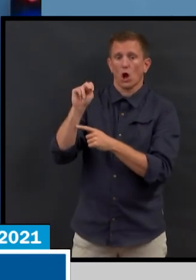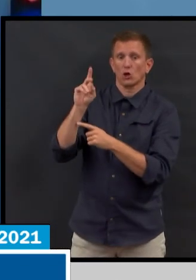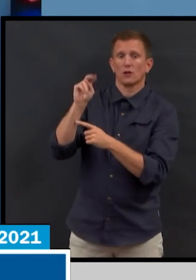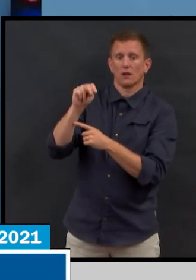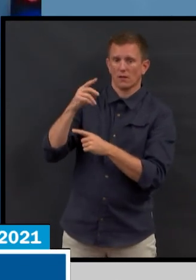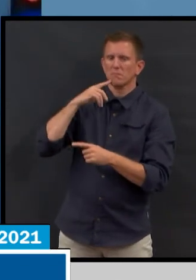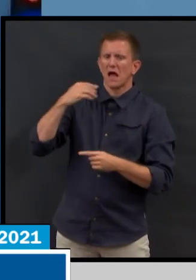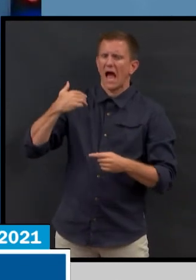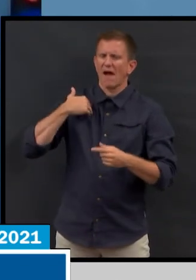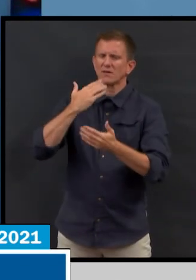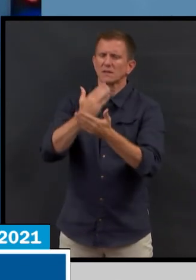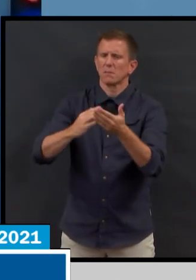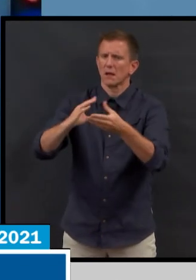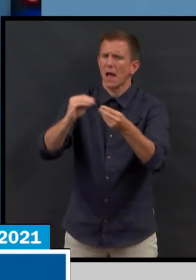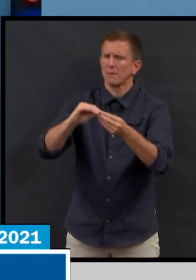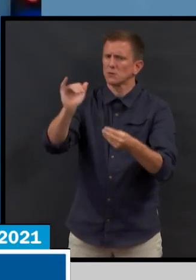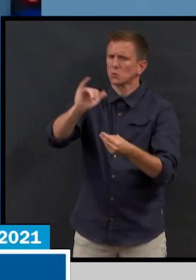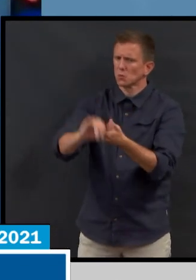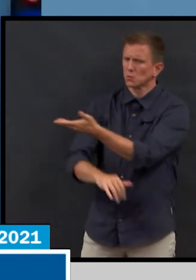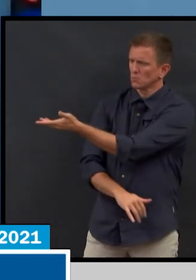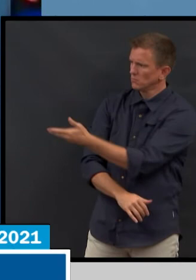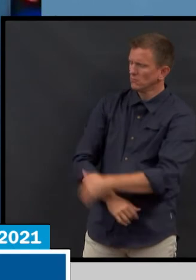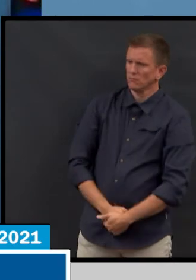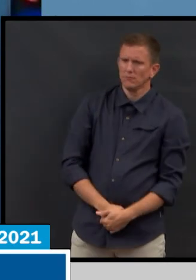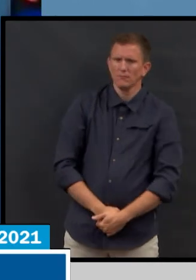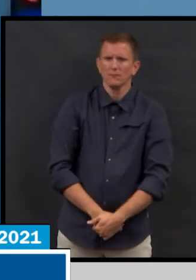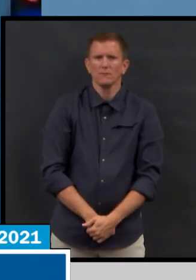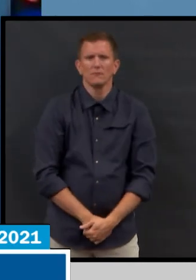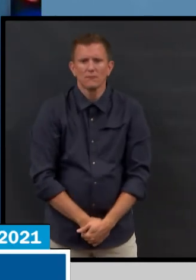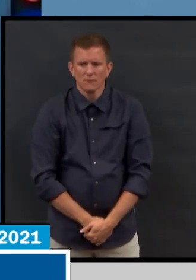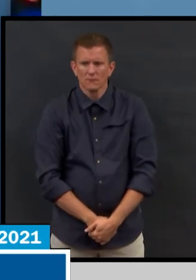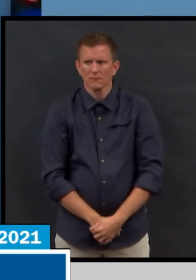just echoing what you were talking about and for those who aren't nash familiar clayton early